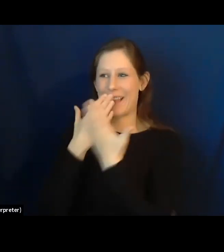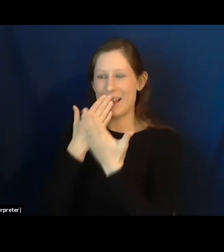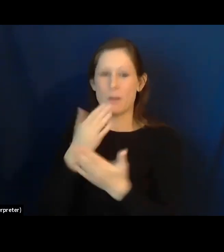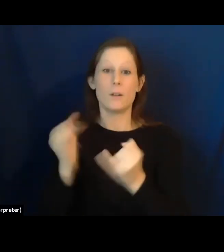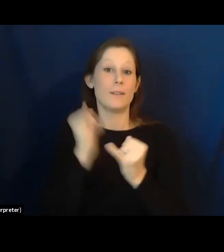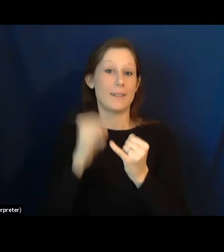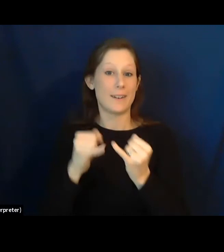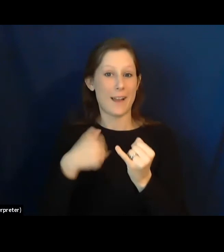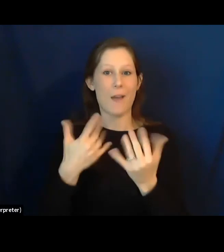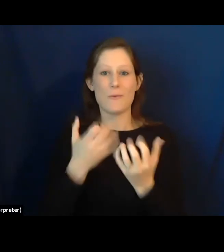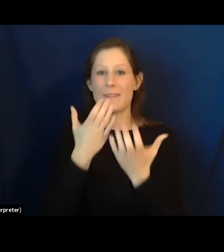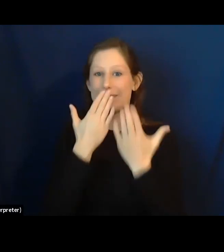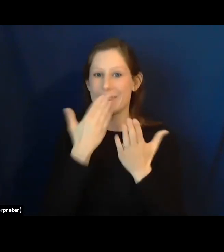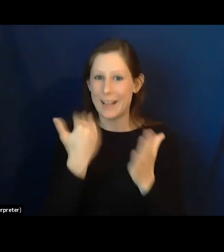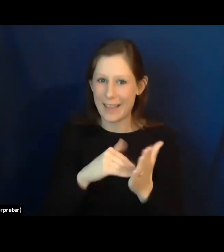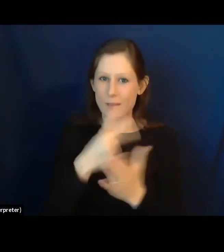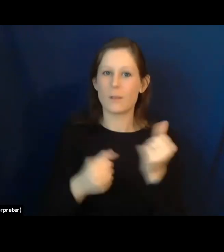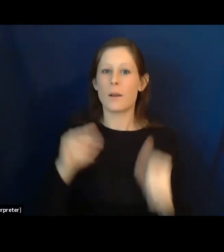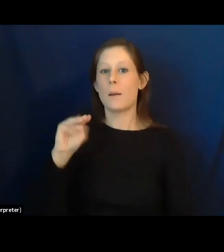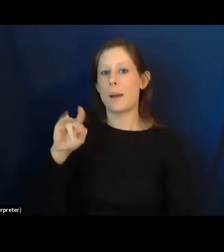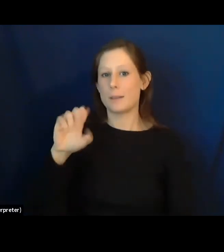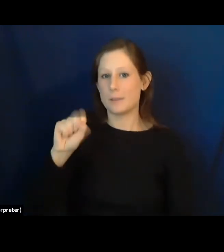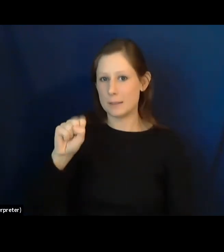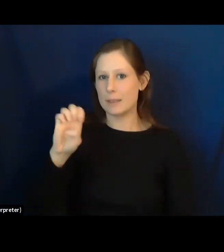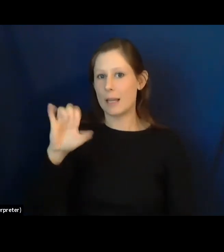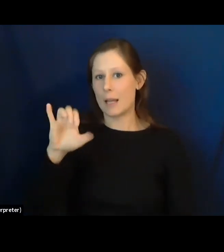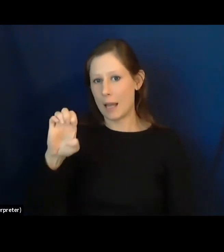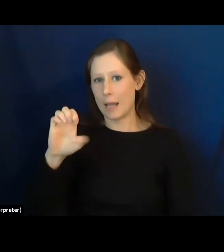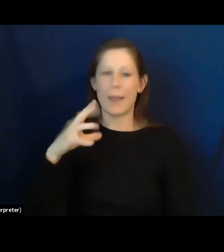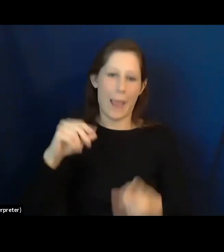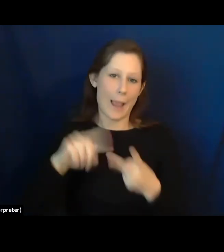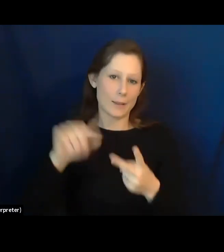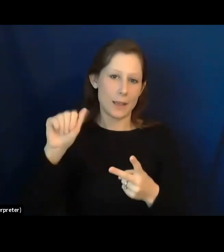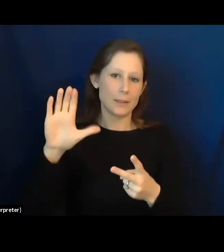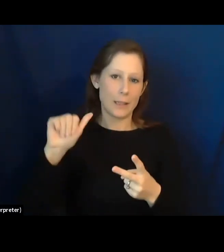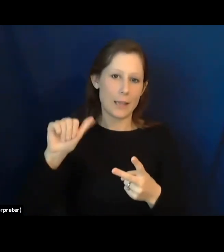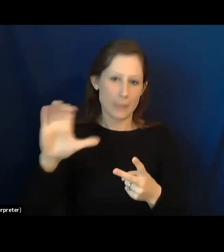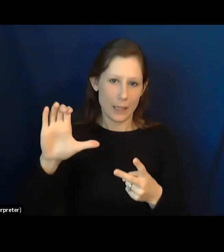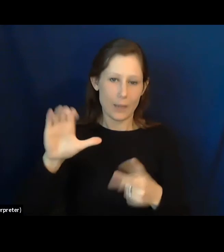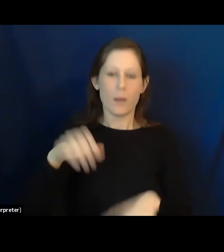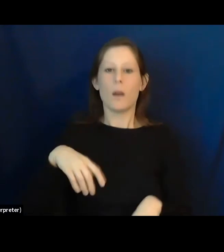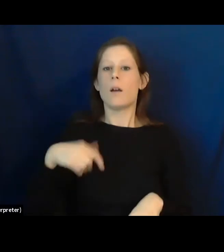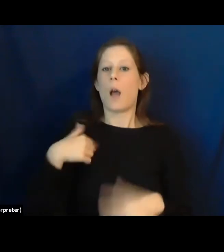to both MindsEye and ACAC. The collaboration with all of these arts organizations and cultural